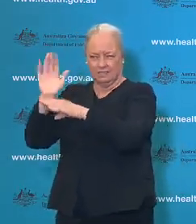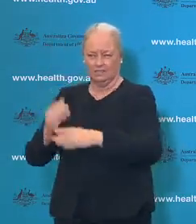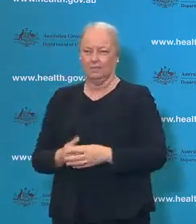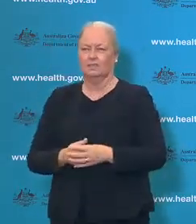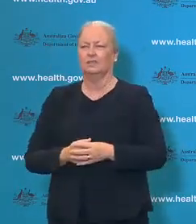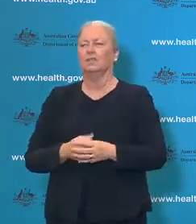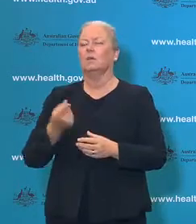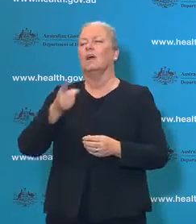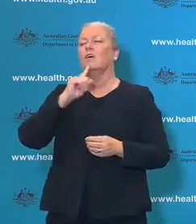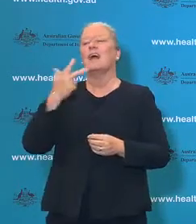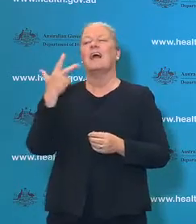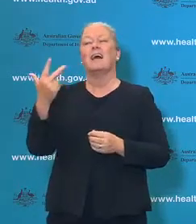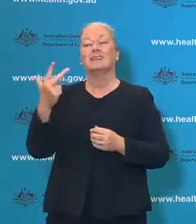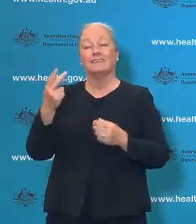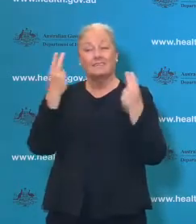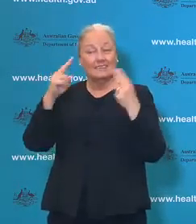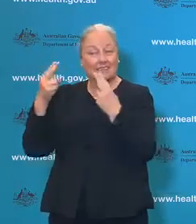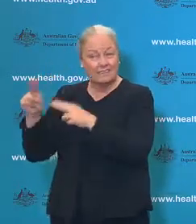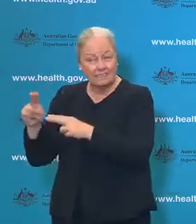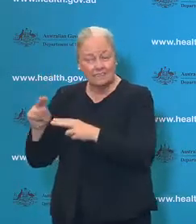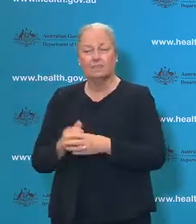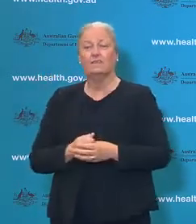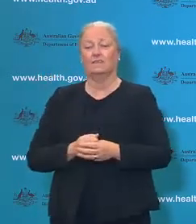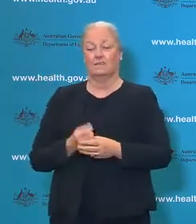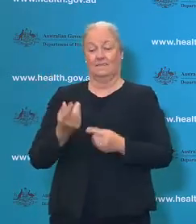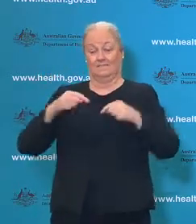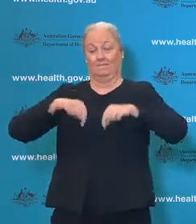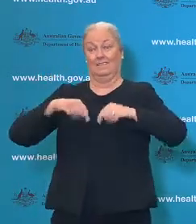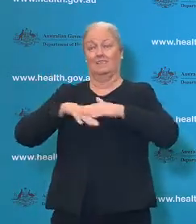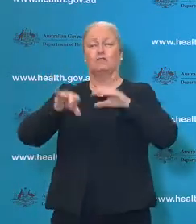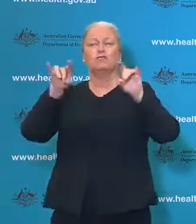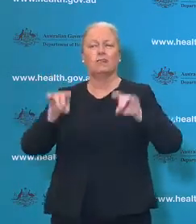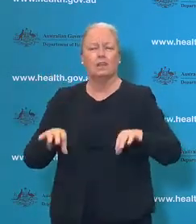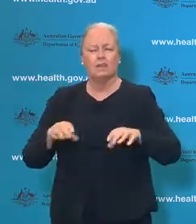deaths reported from COVID-19 in Australia with no additional deaths